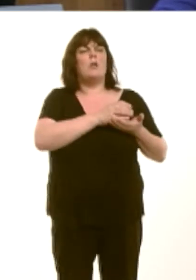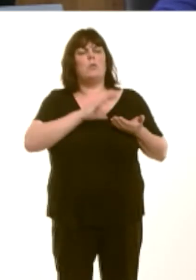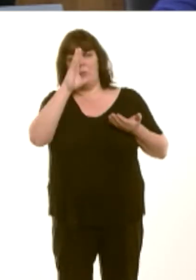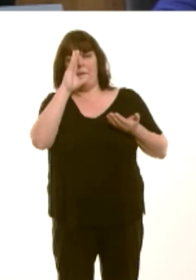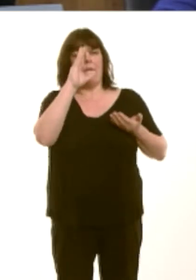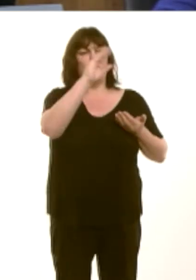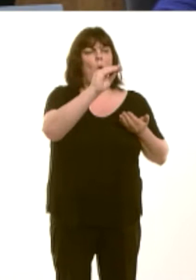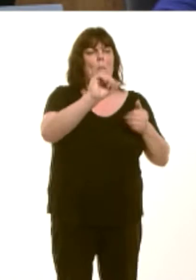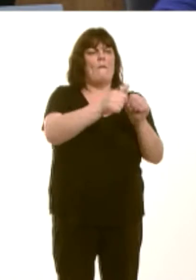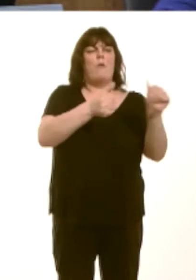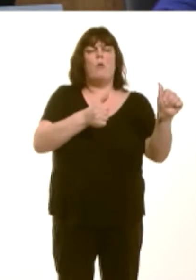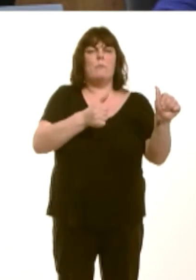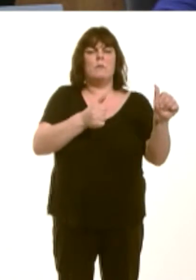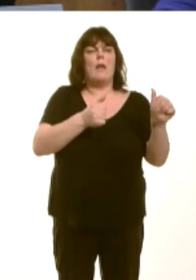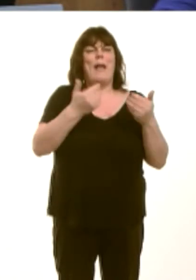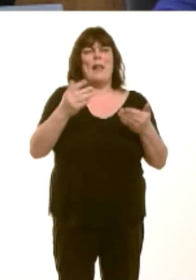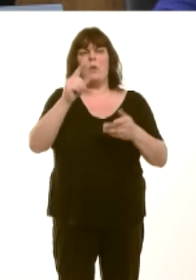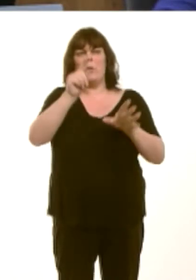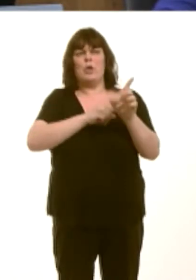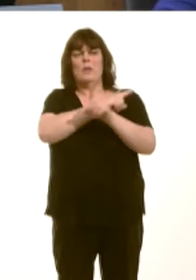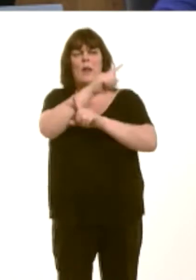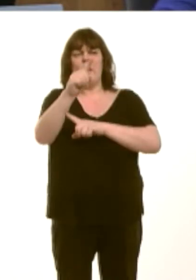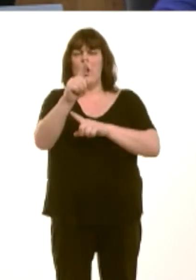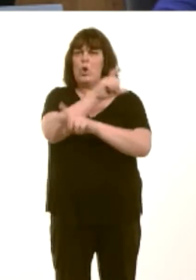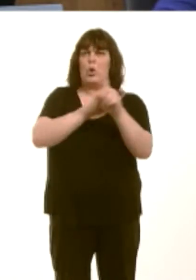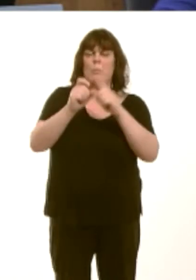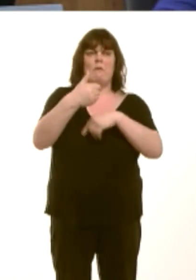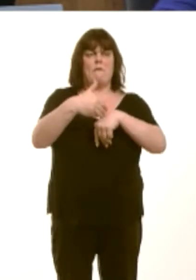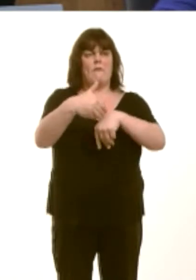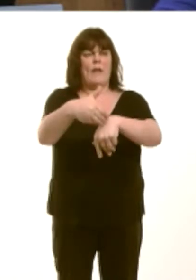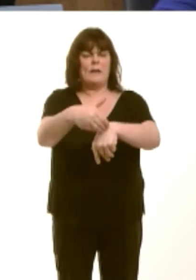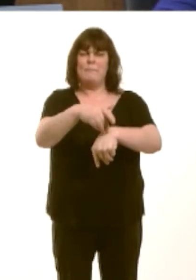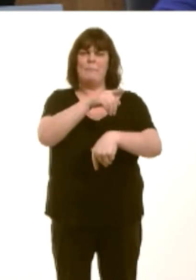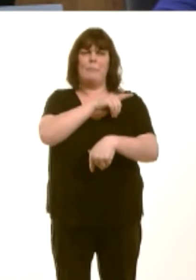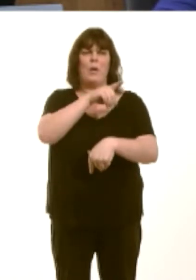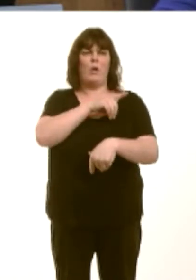Now, of course, 20 years on, communities are seeing the difficulties that that is causing.